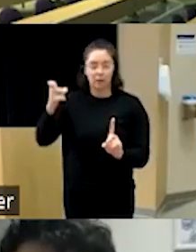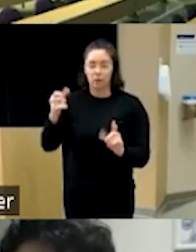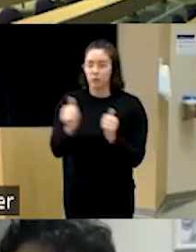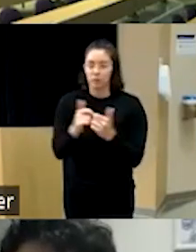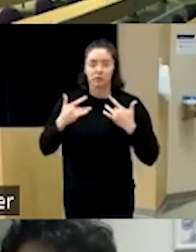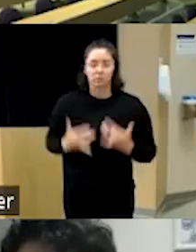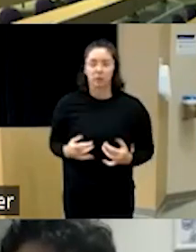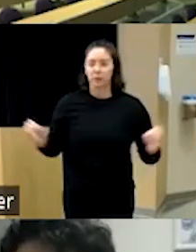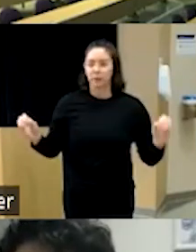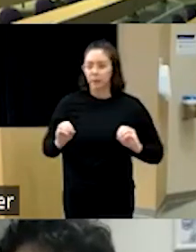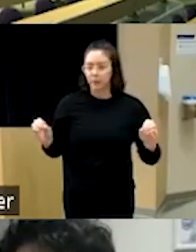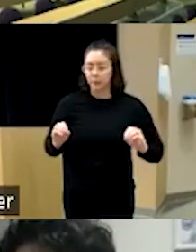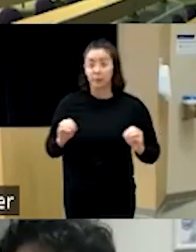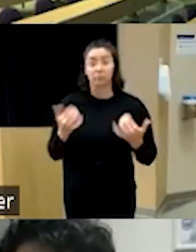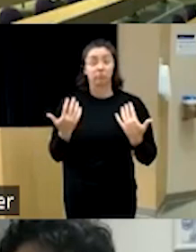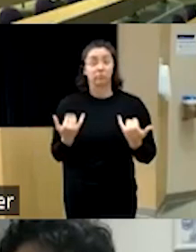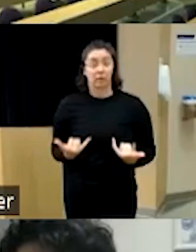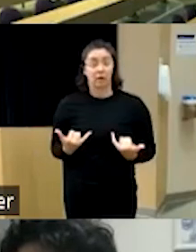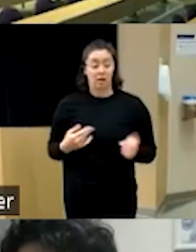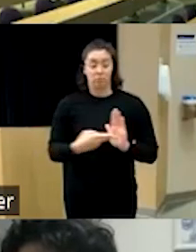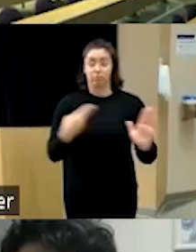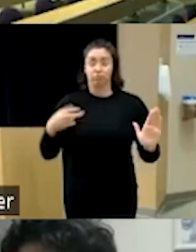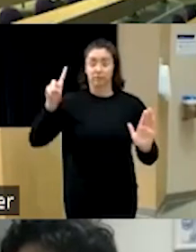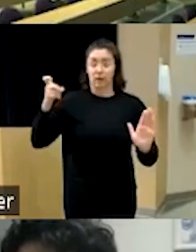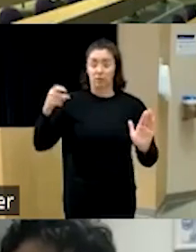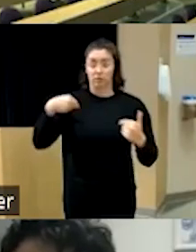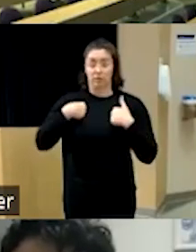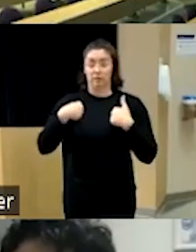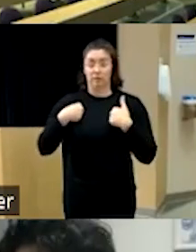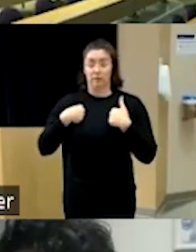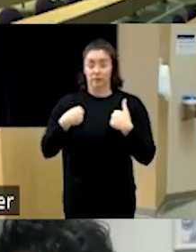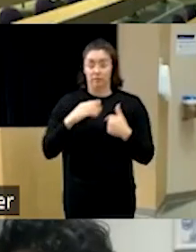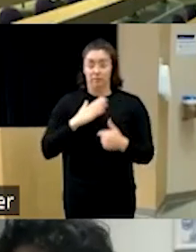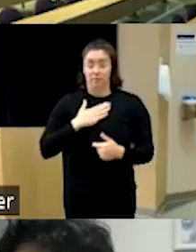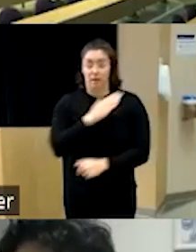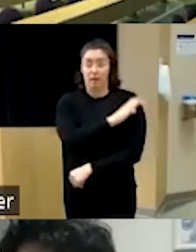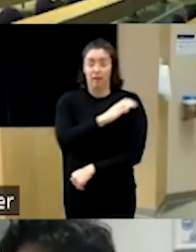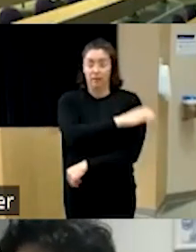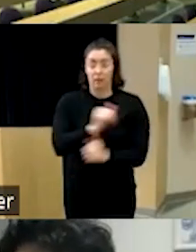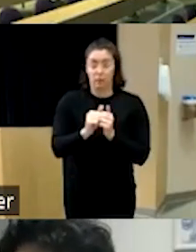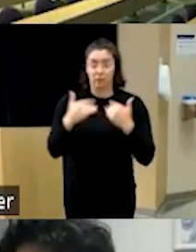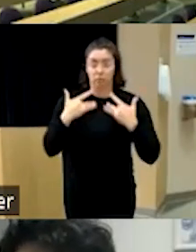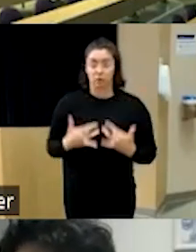and he's diagnosed by the US and the psychiatrist with depression um I think this might be the